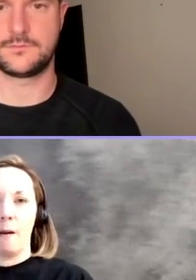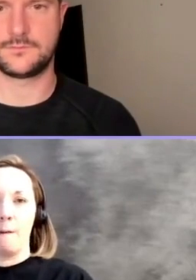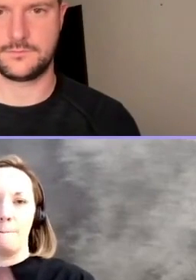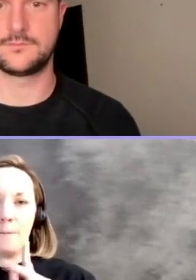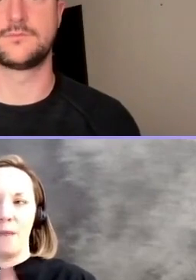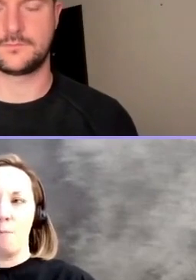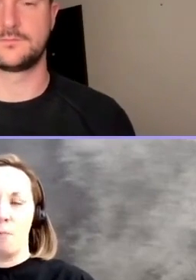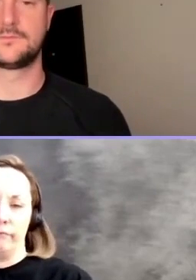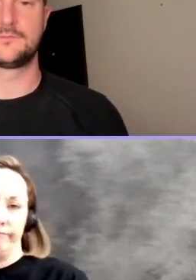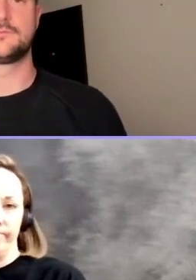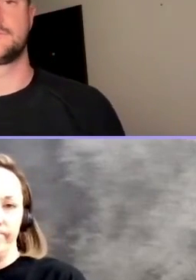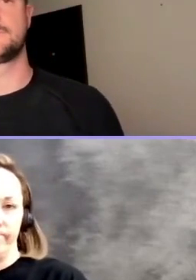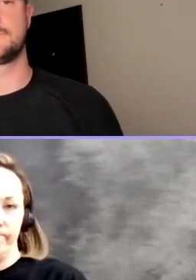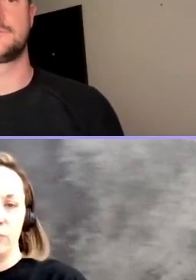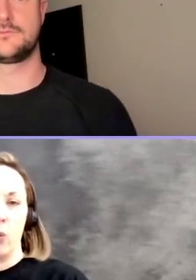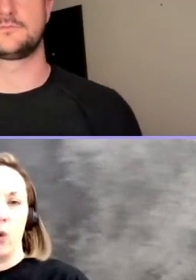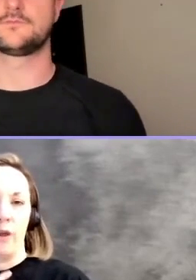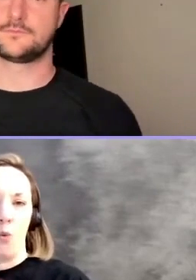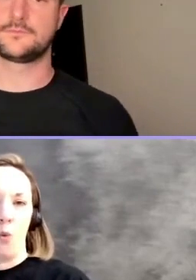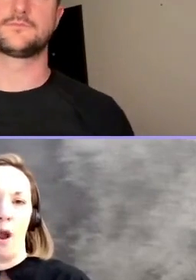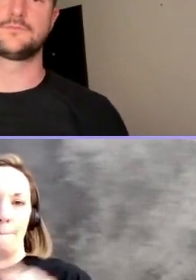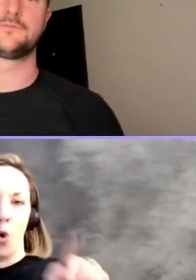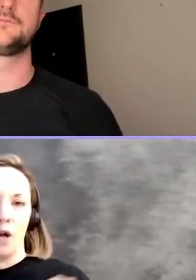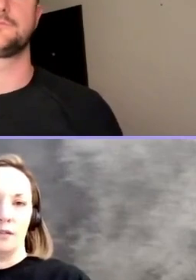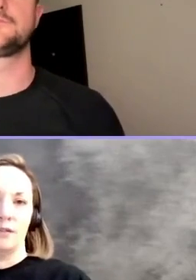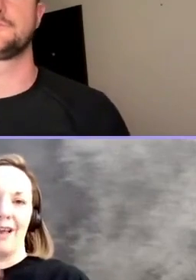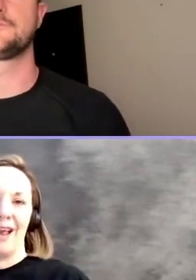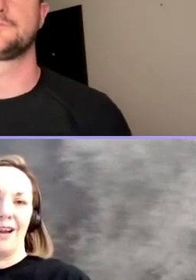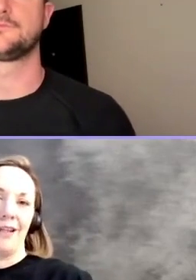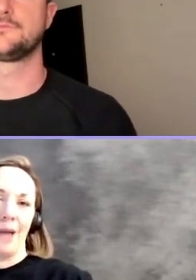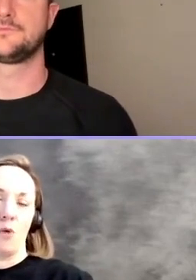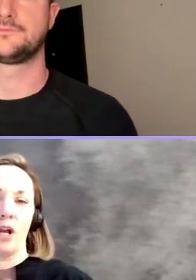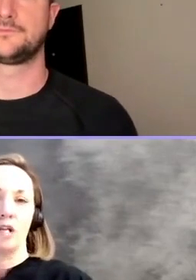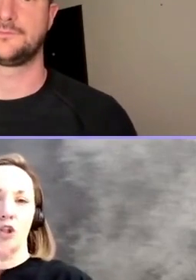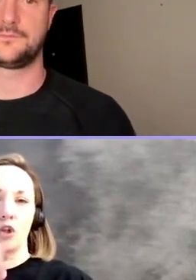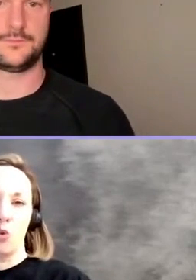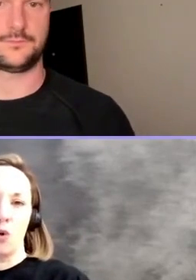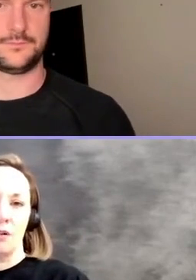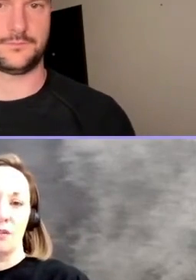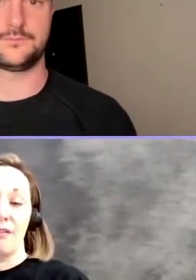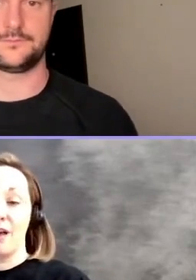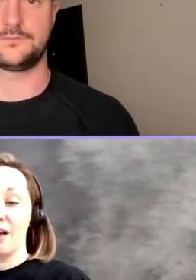We implemented the possibility of changing the background color of the board.